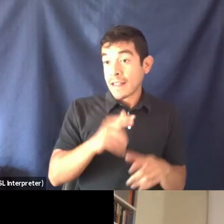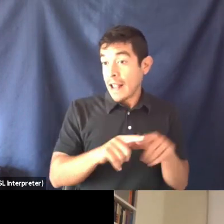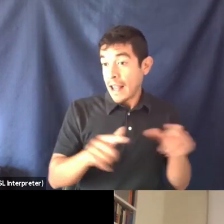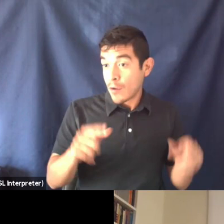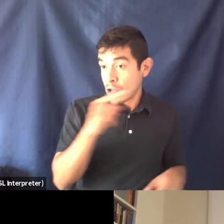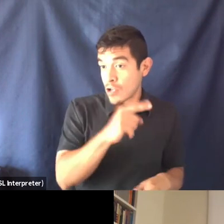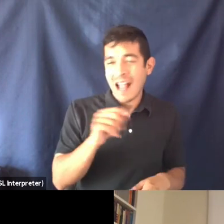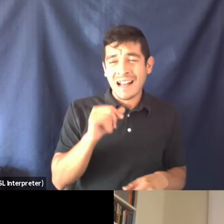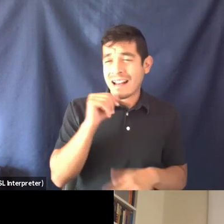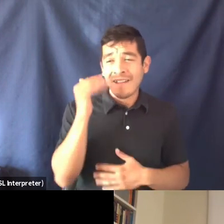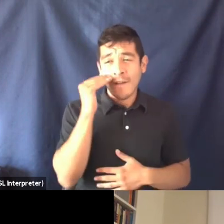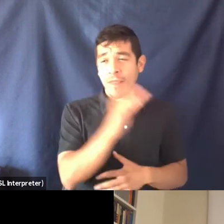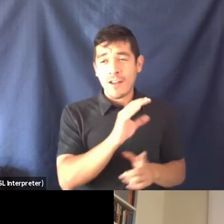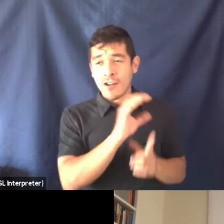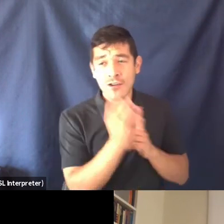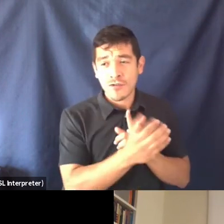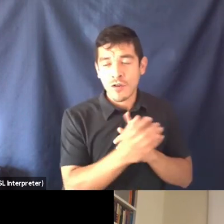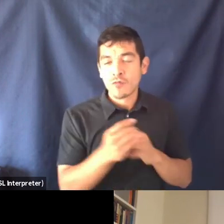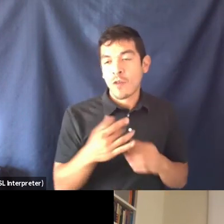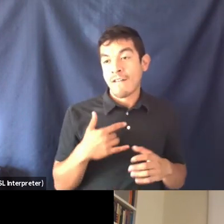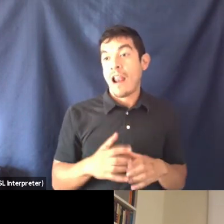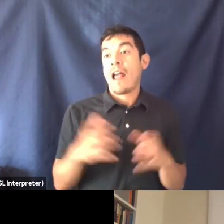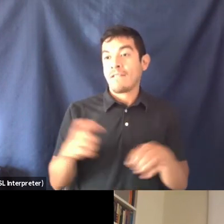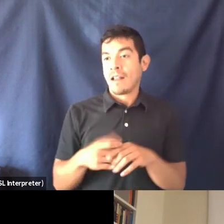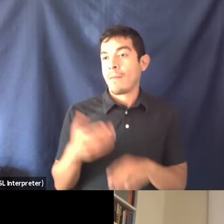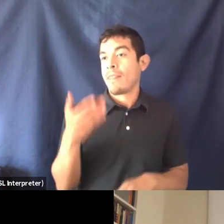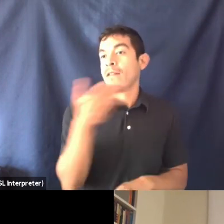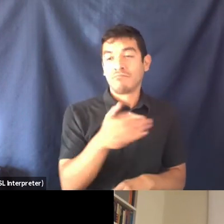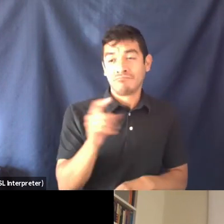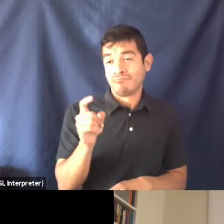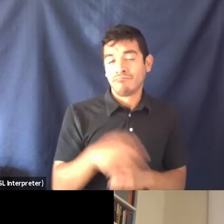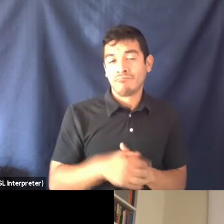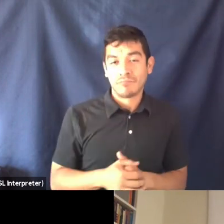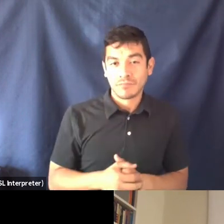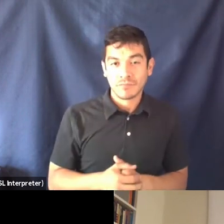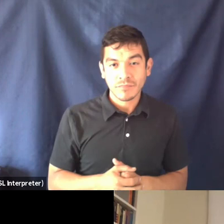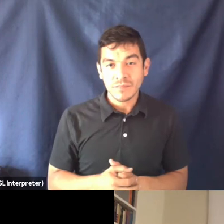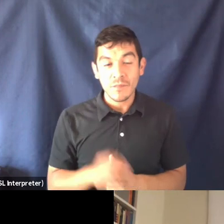to spend that much time filming there? Yeah, filming in Turkey was actually the first time